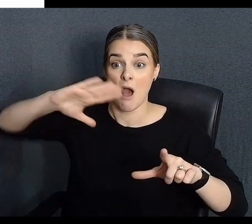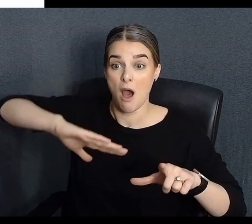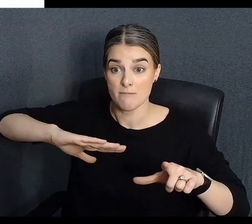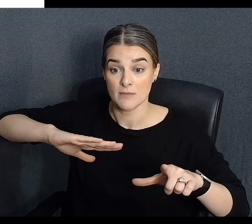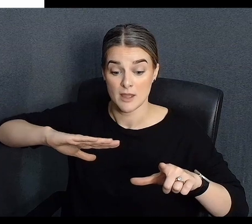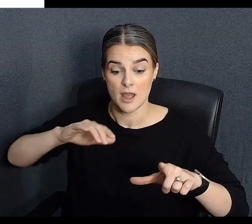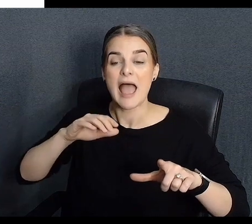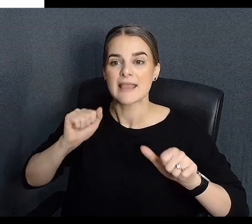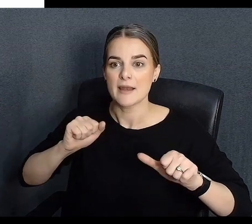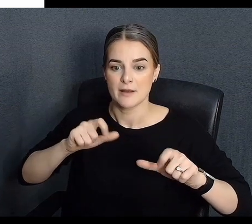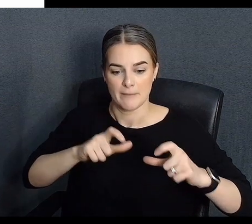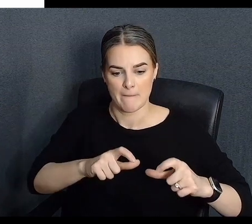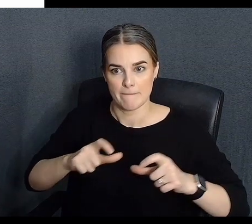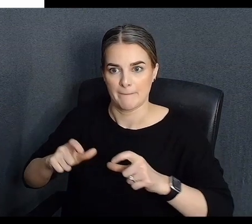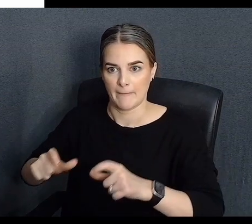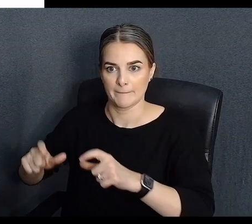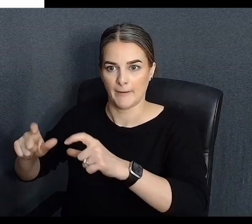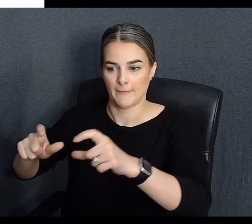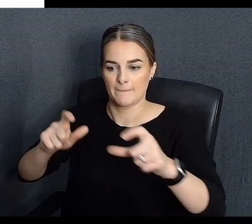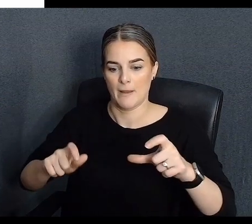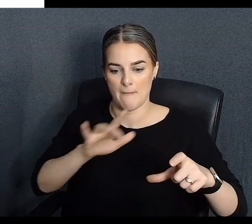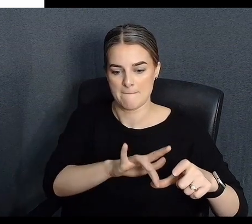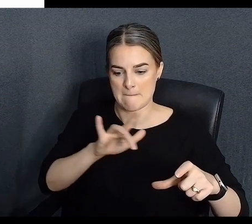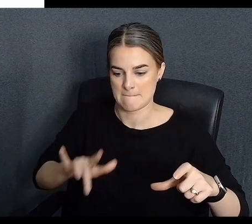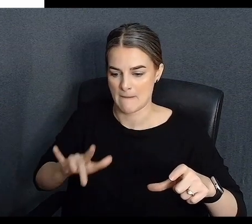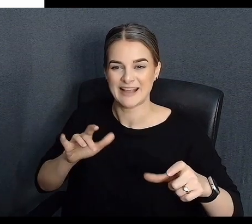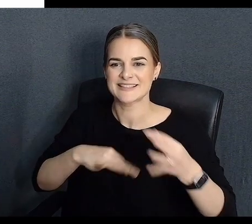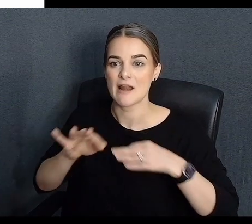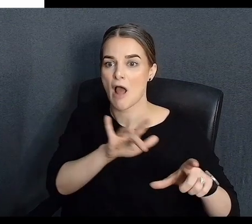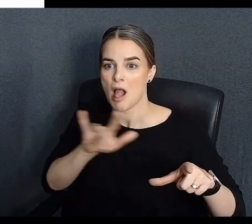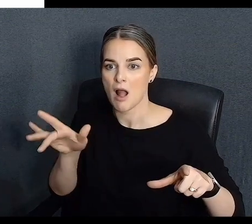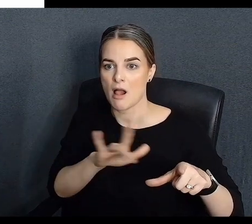to help somebody with making more accurate selections. We might need those switches.